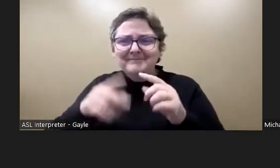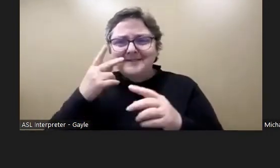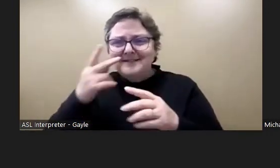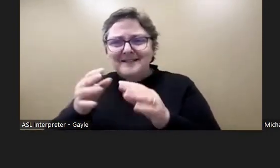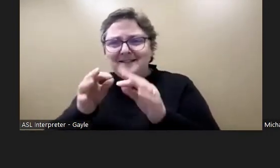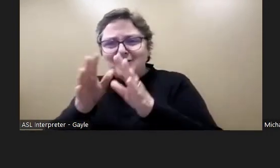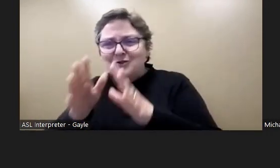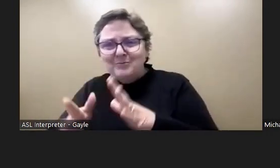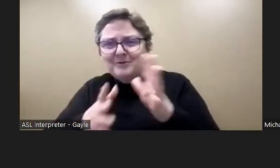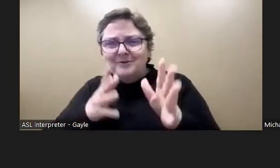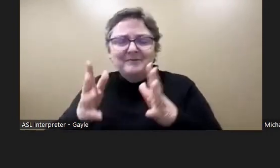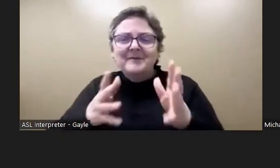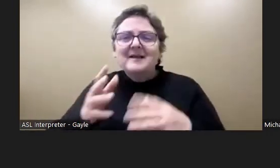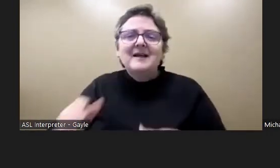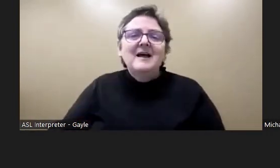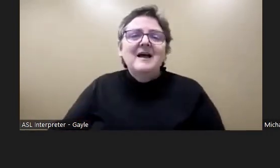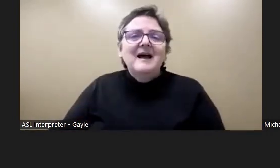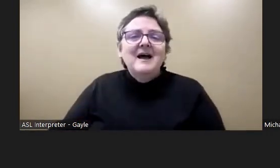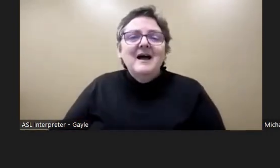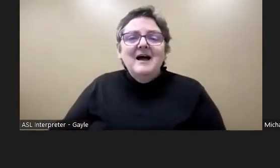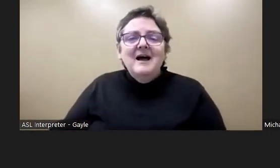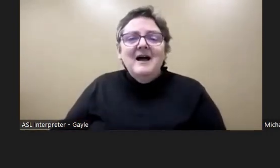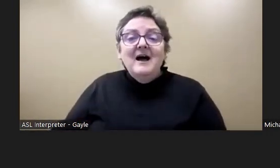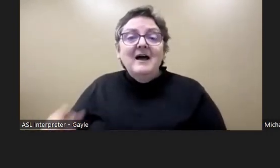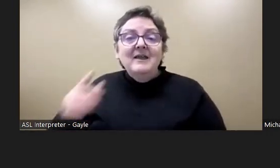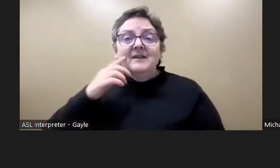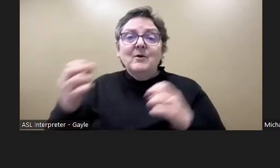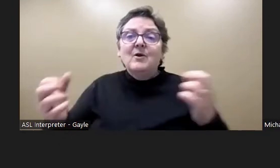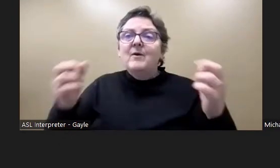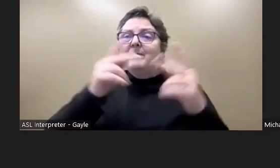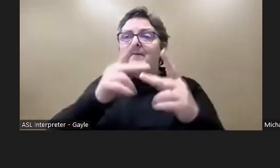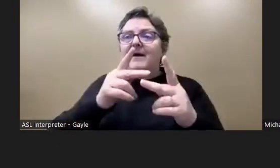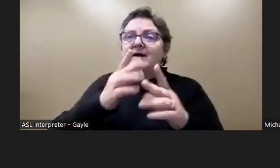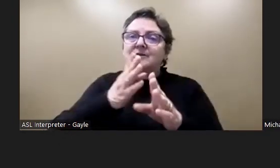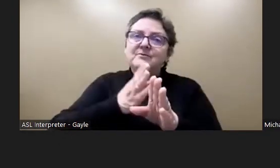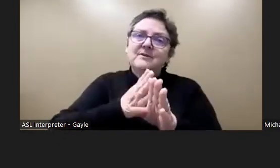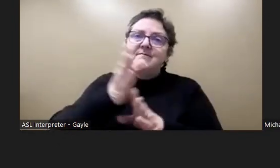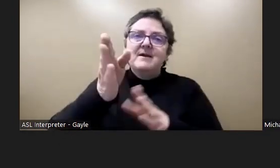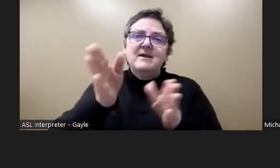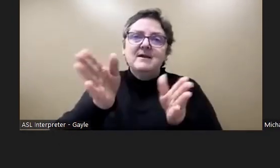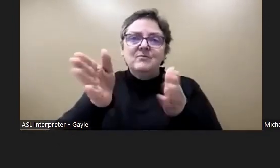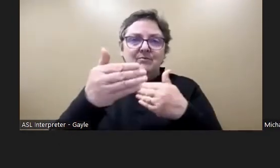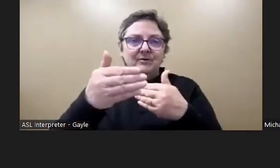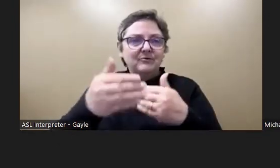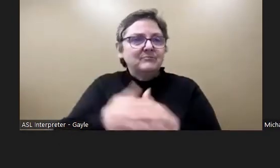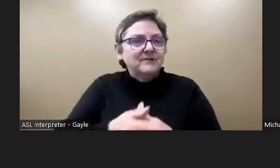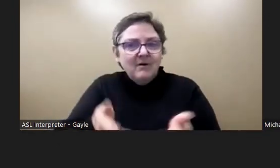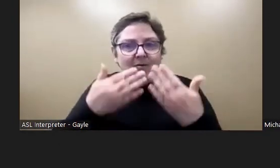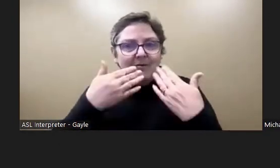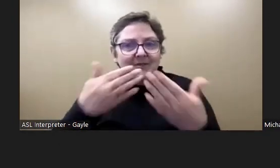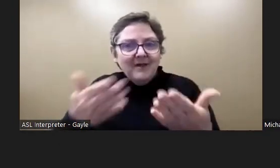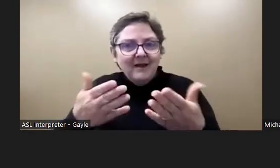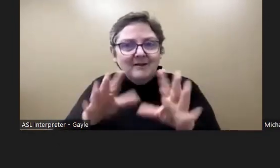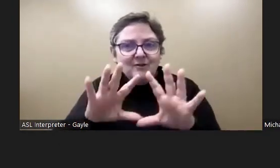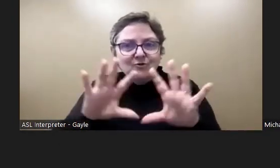I think we will be sent back to the main room in a minute. So I just want to take this opportunity to thank you very,